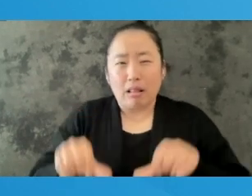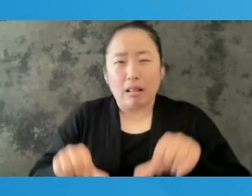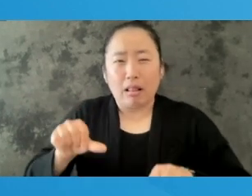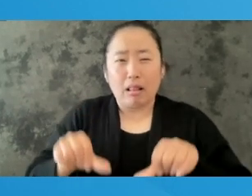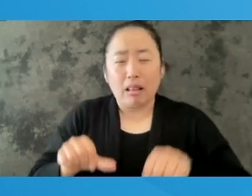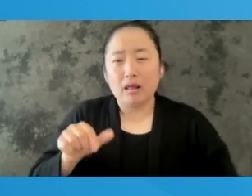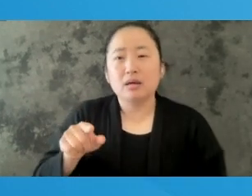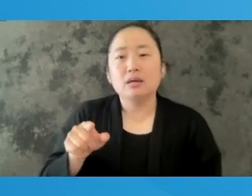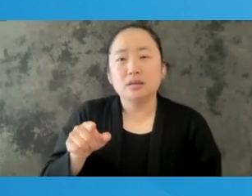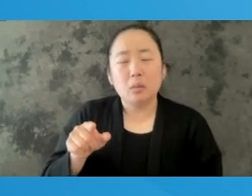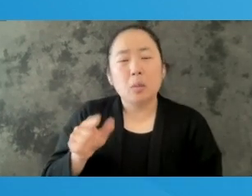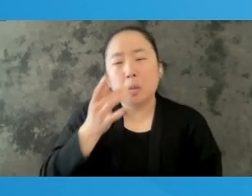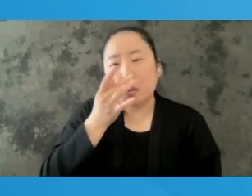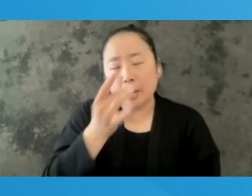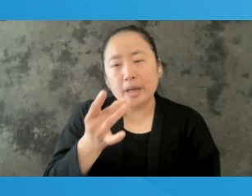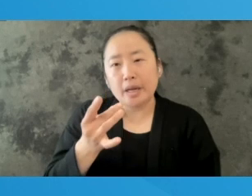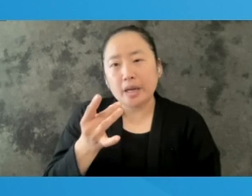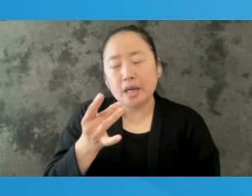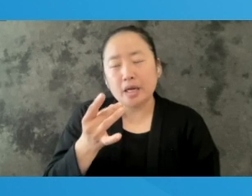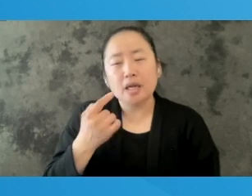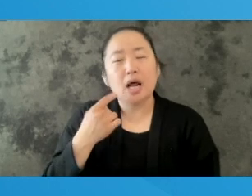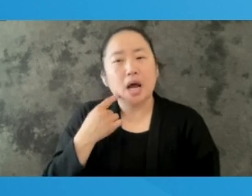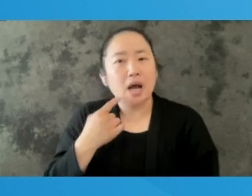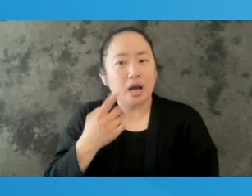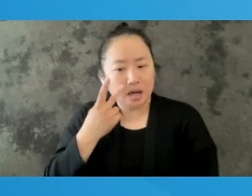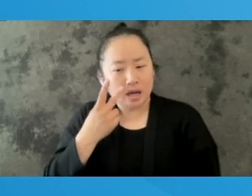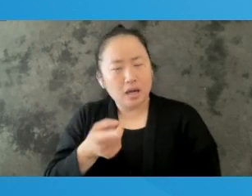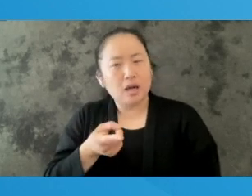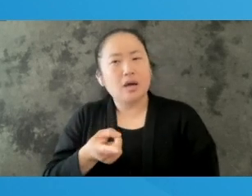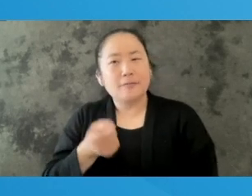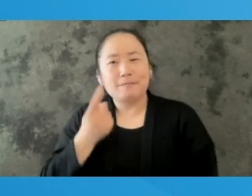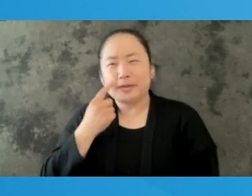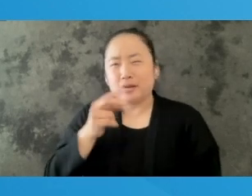And when I see that, I think about how this feels so abstracted.